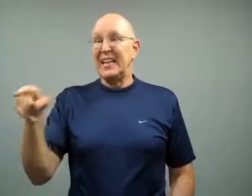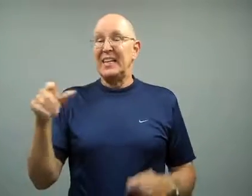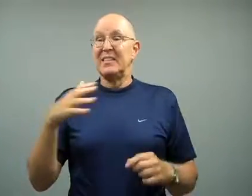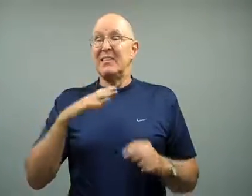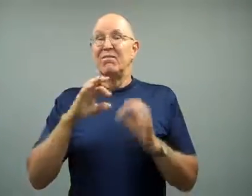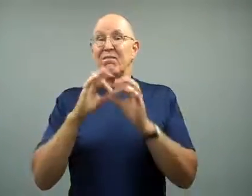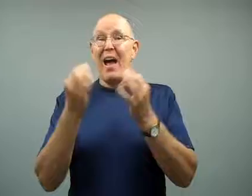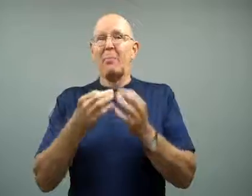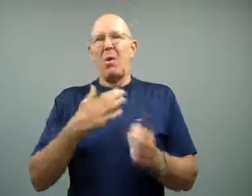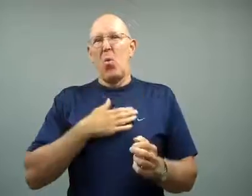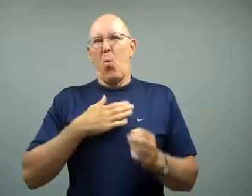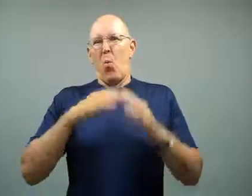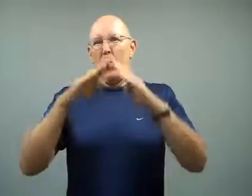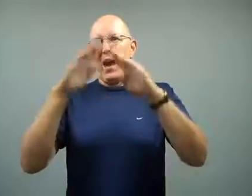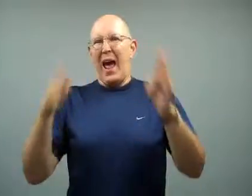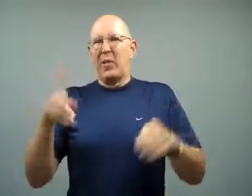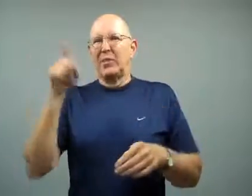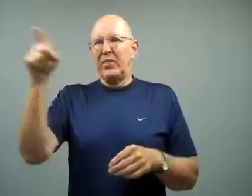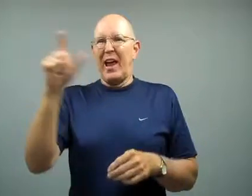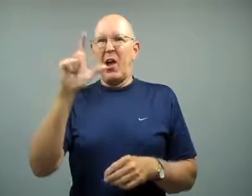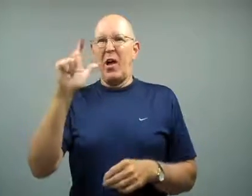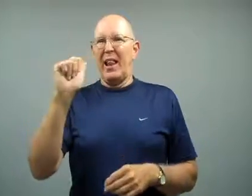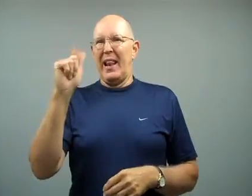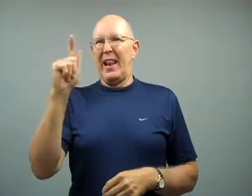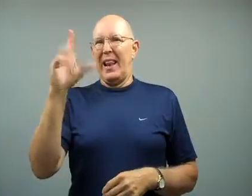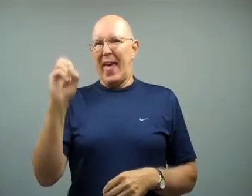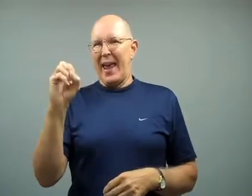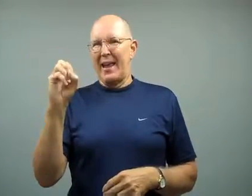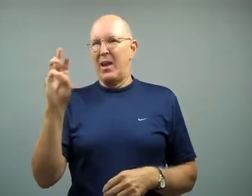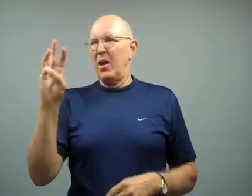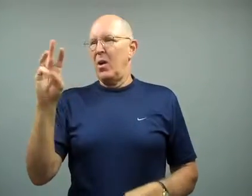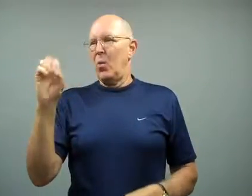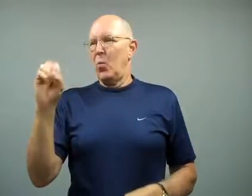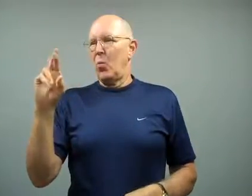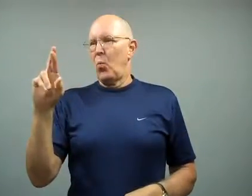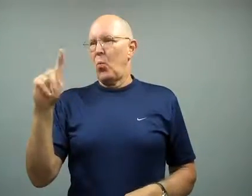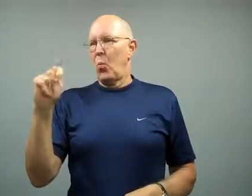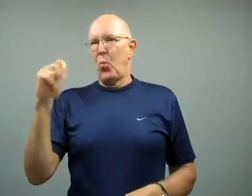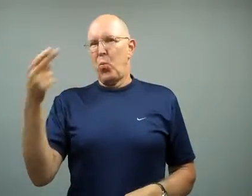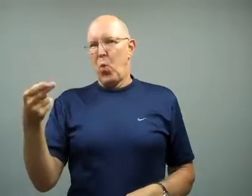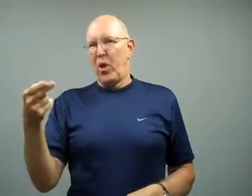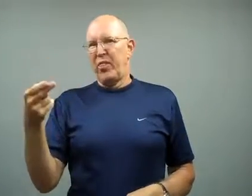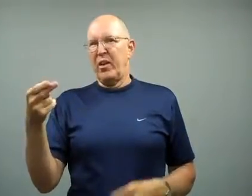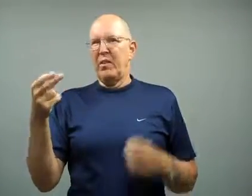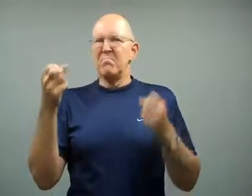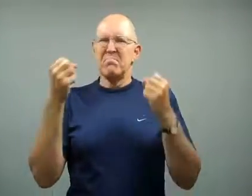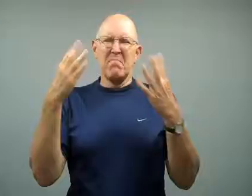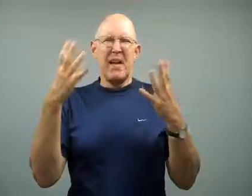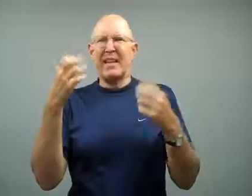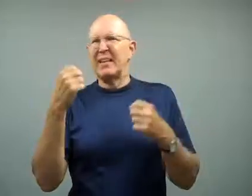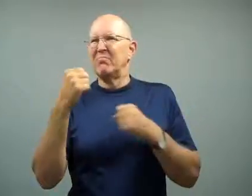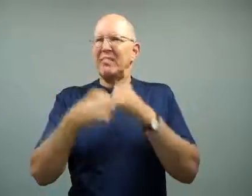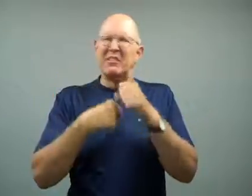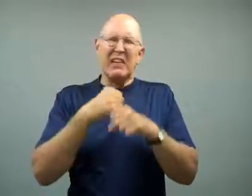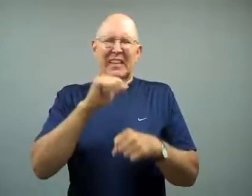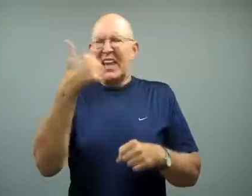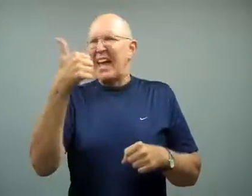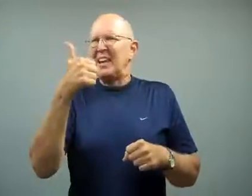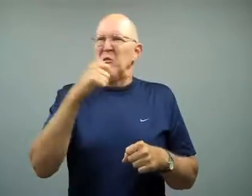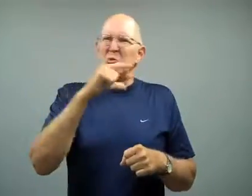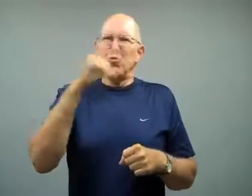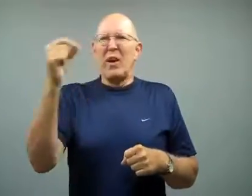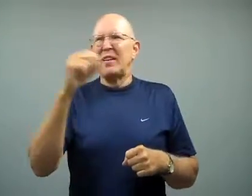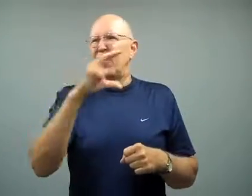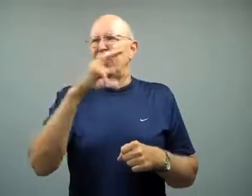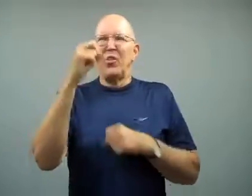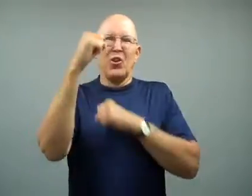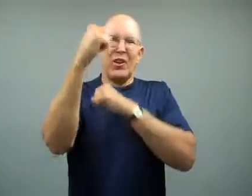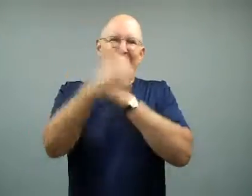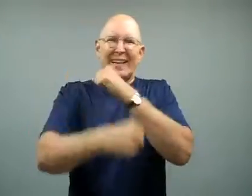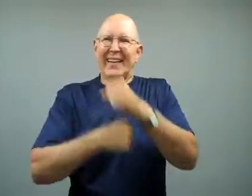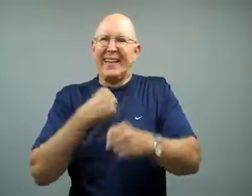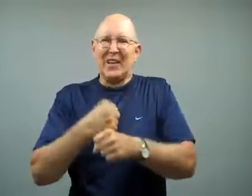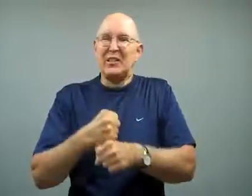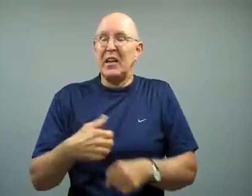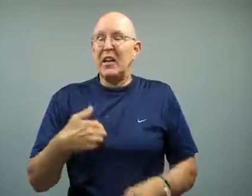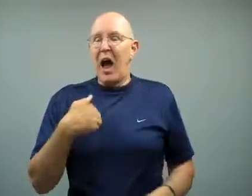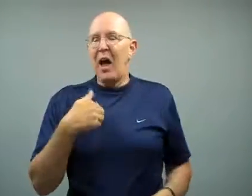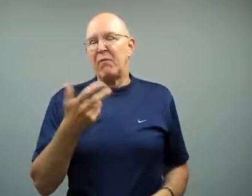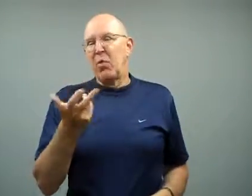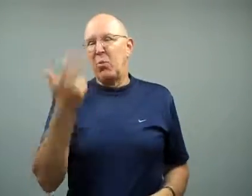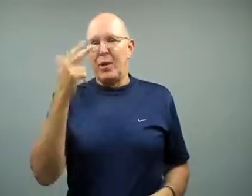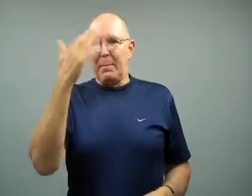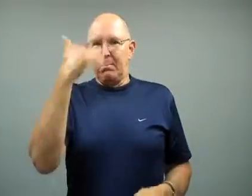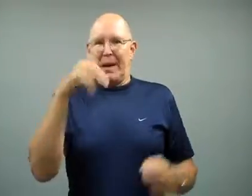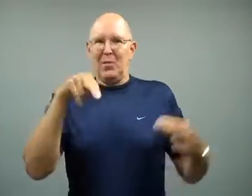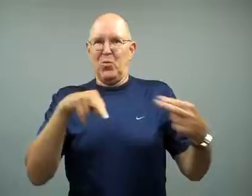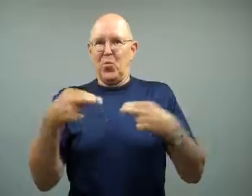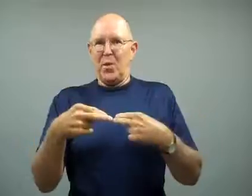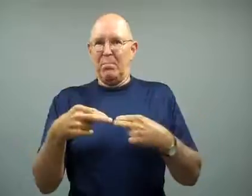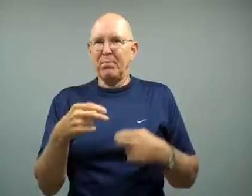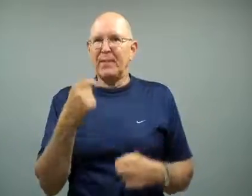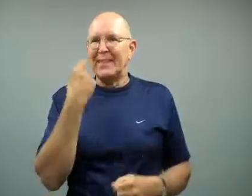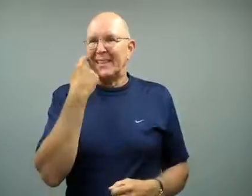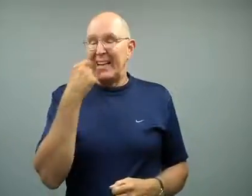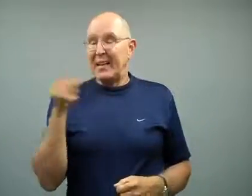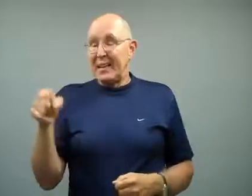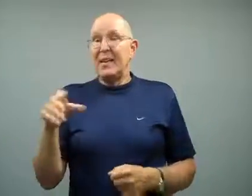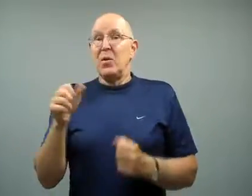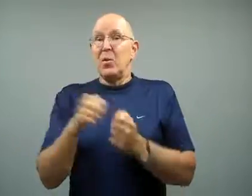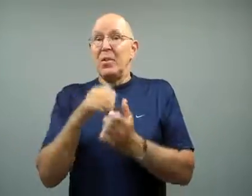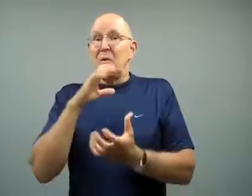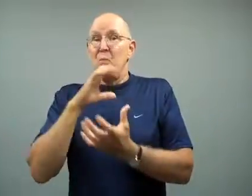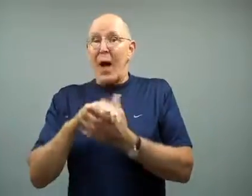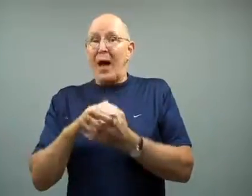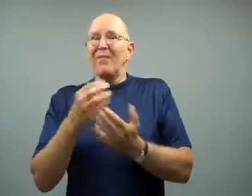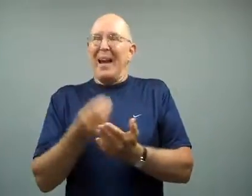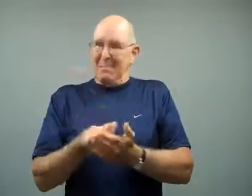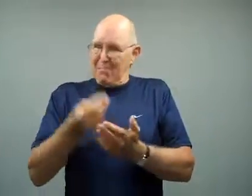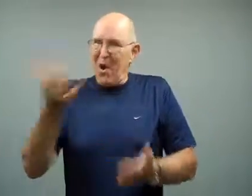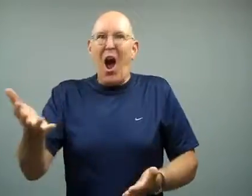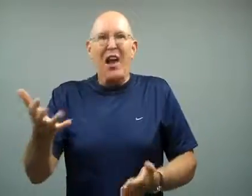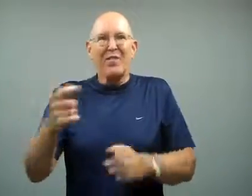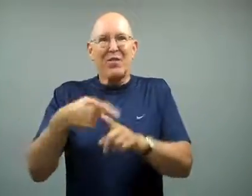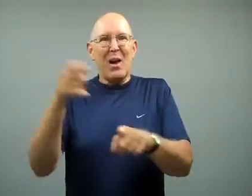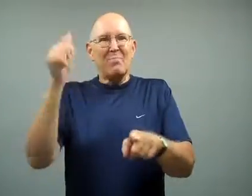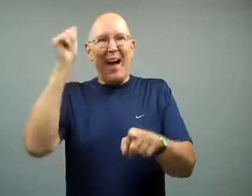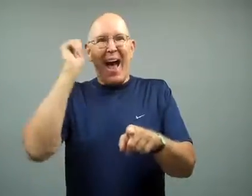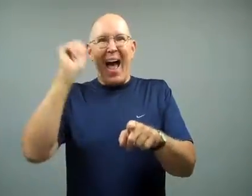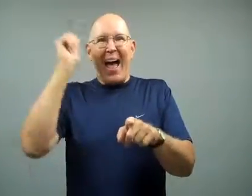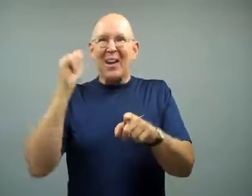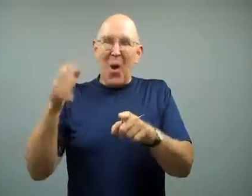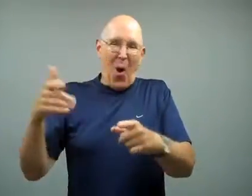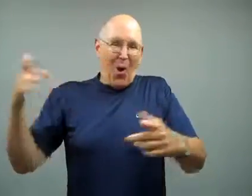A house on Lake Worth has been in his family for decades.